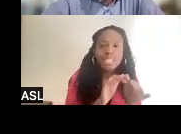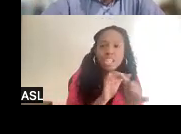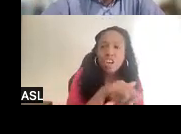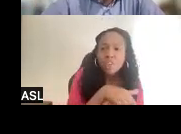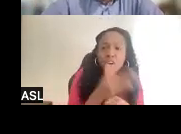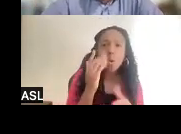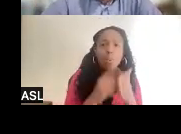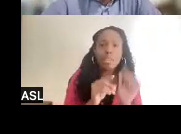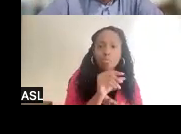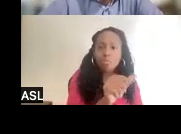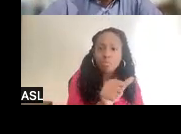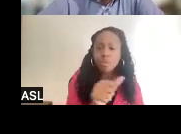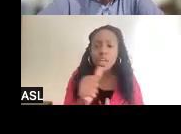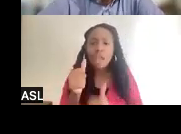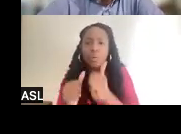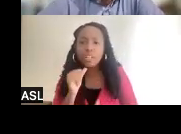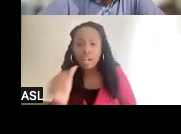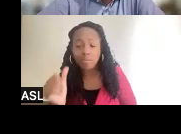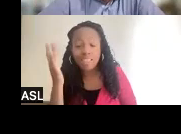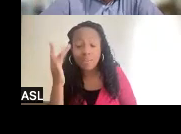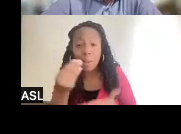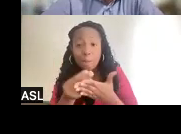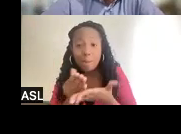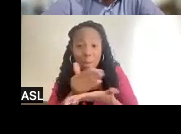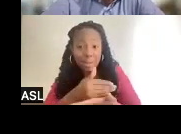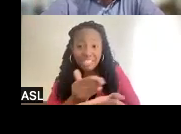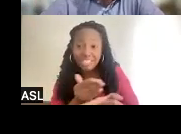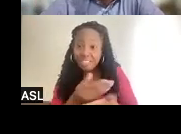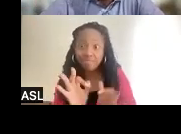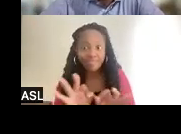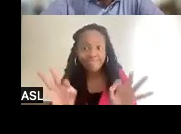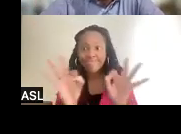for yourself and that's where budgeting is key right so it goes back to the financial planning